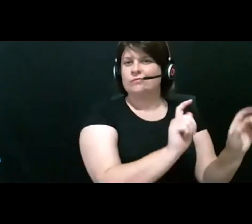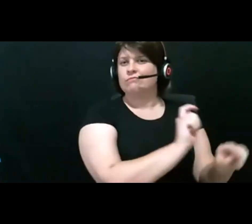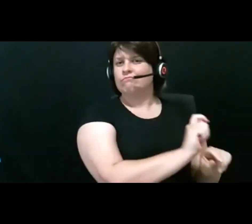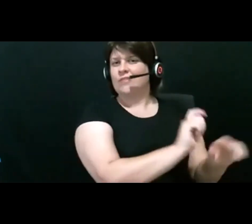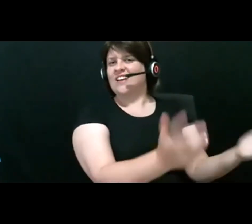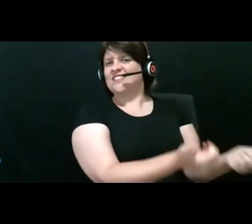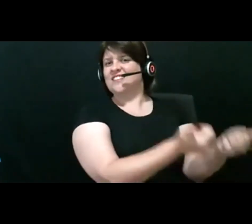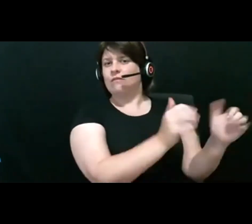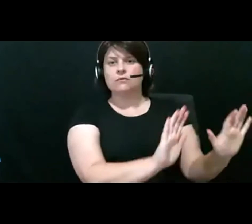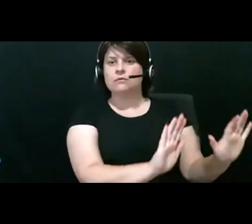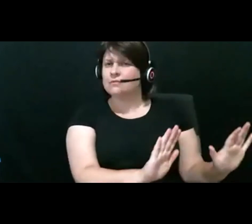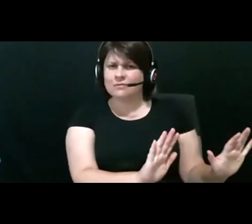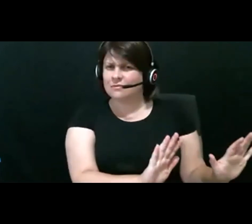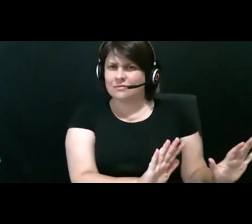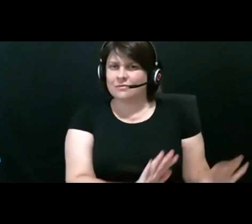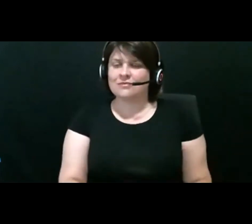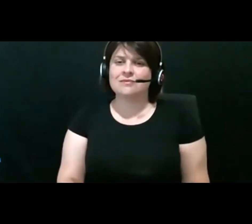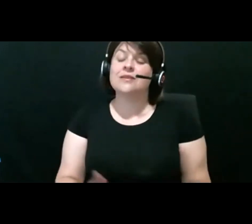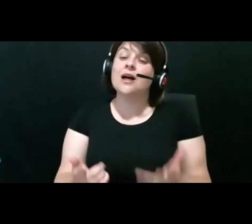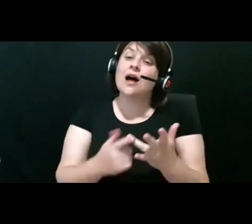We have had a couple of other people ask for resources